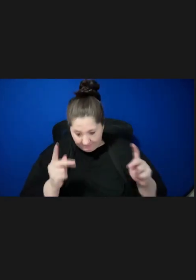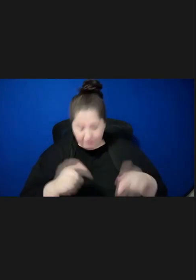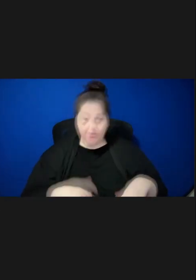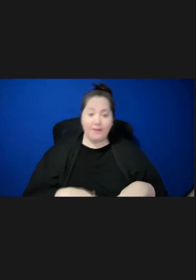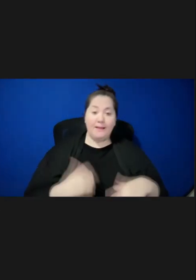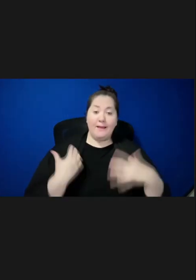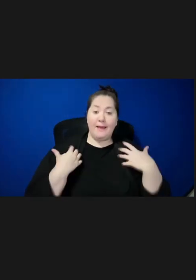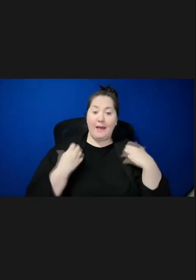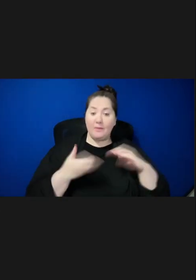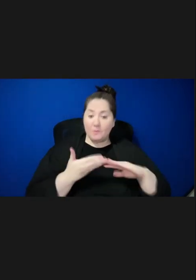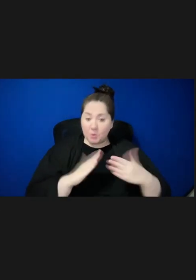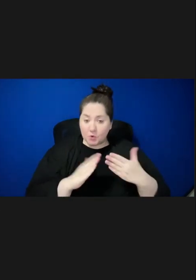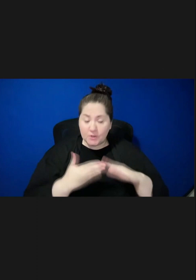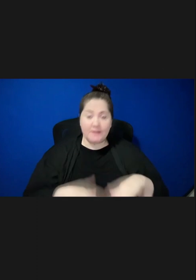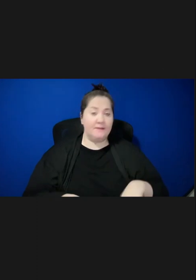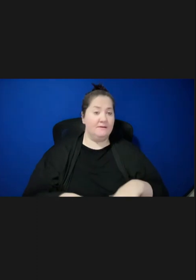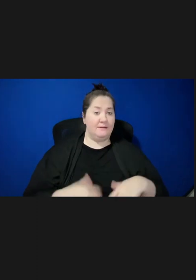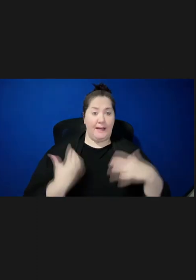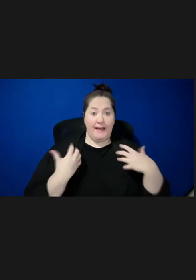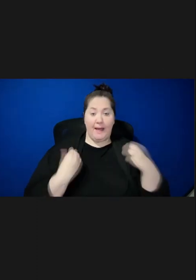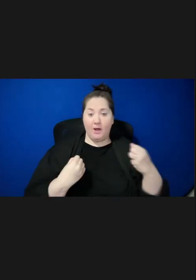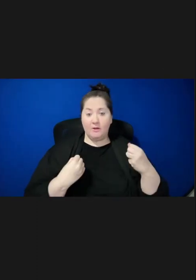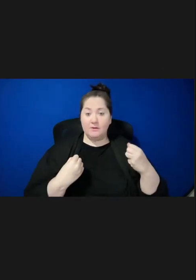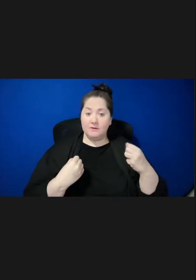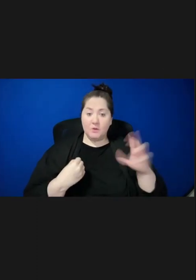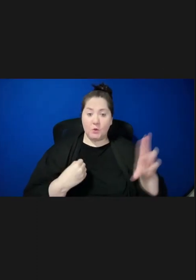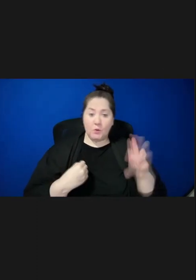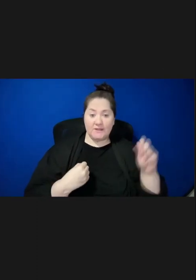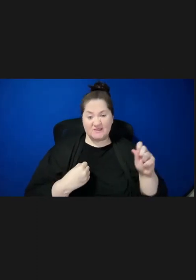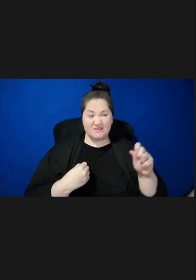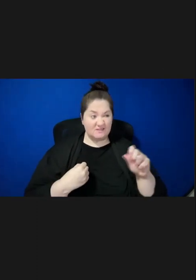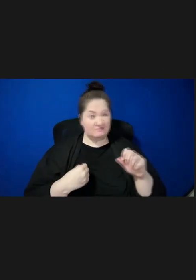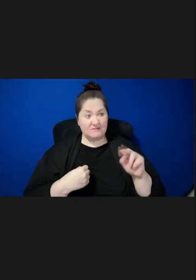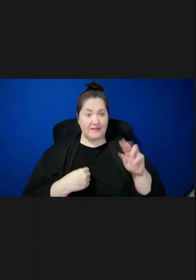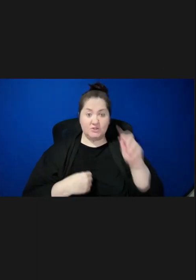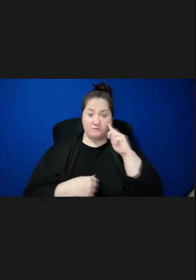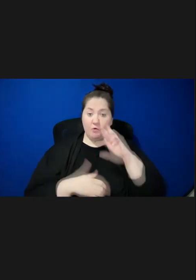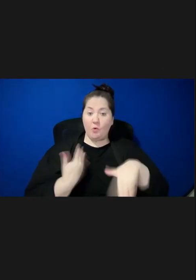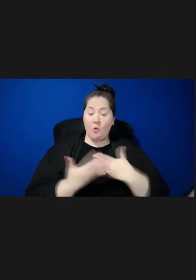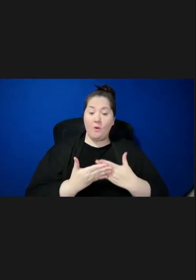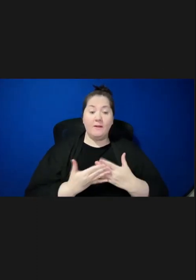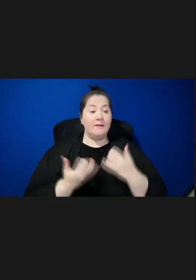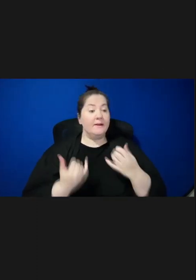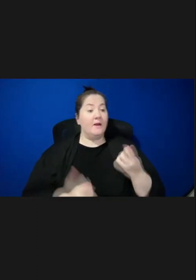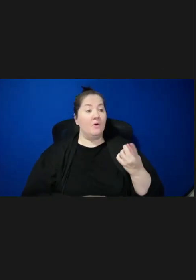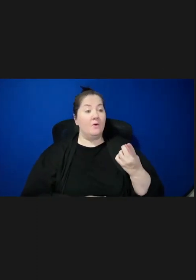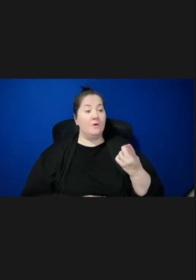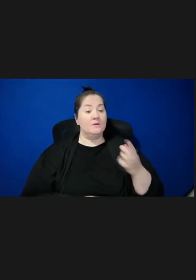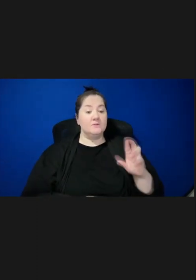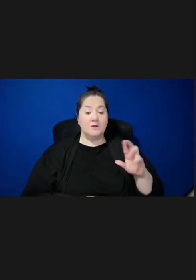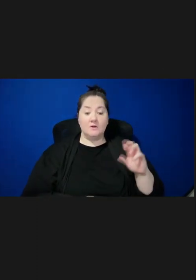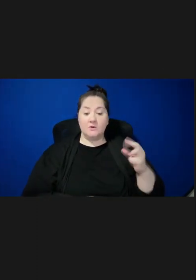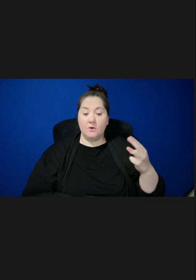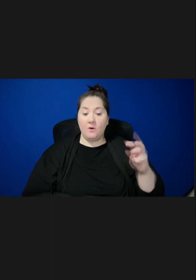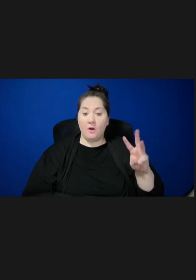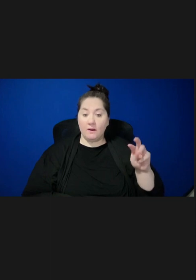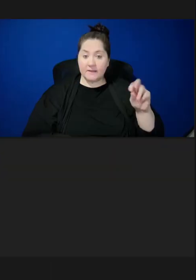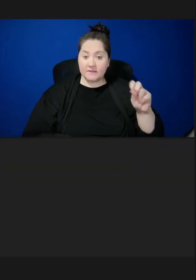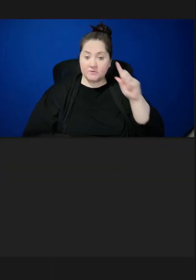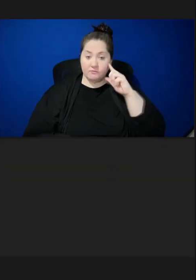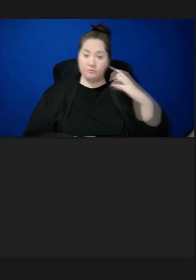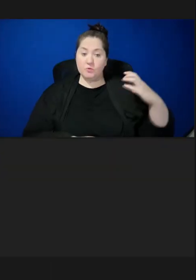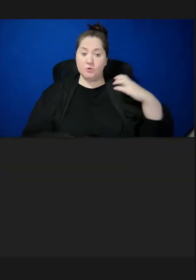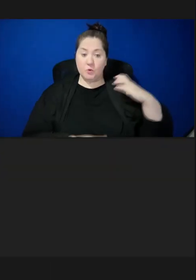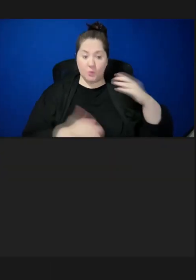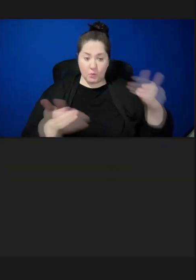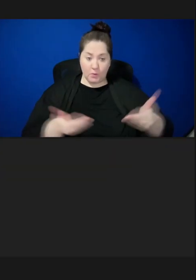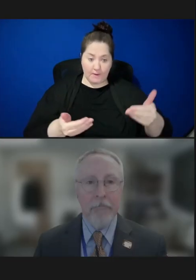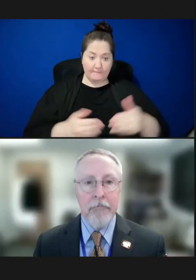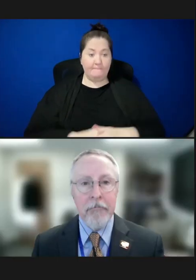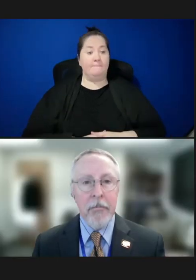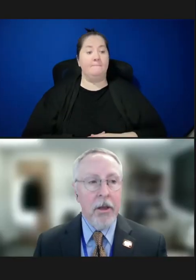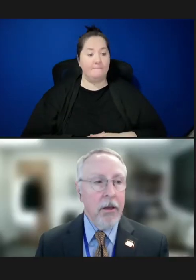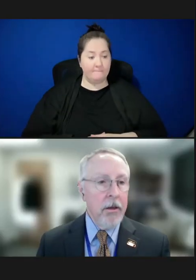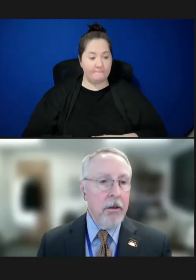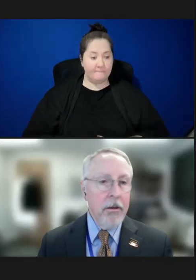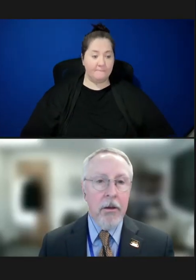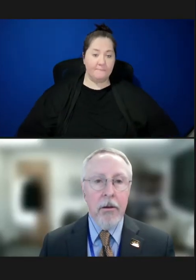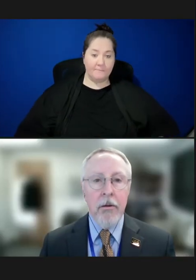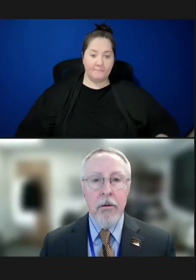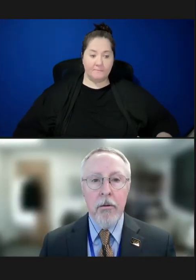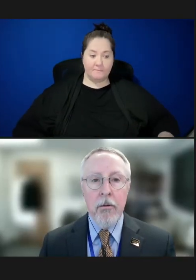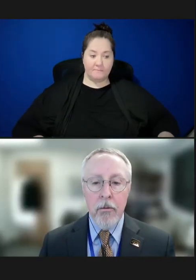and a healthy nation for all. I will now turn to Dr. Hopkins to provide the Chair's welcome.